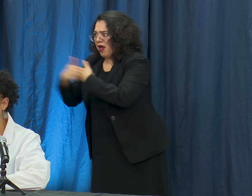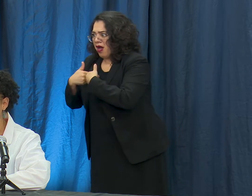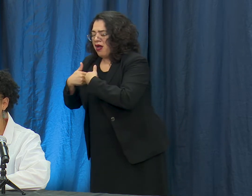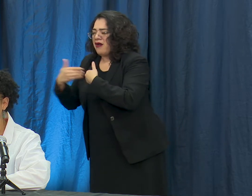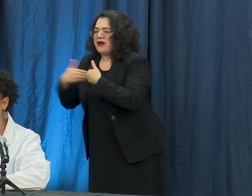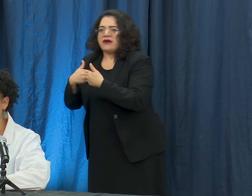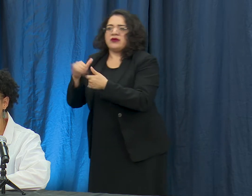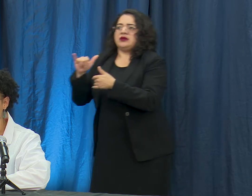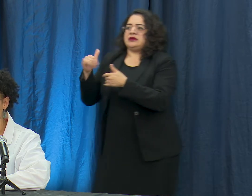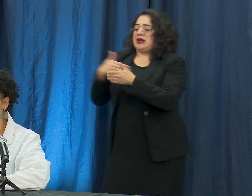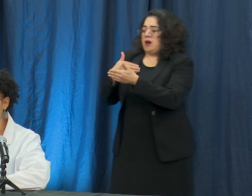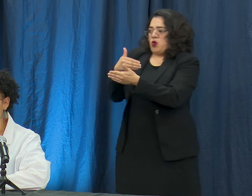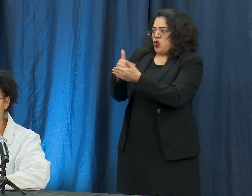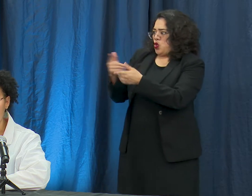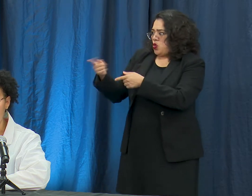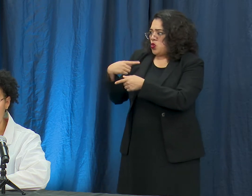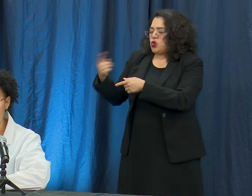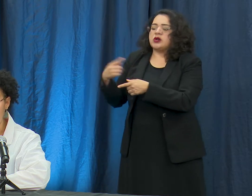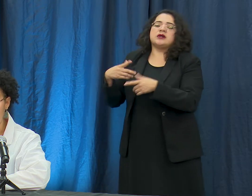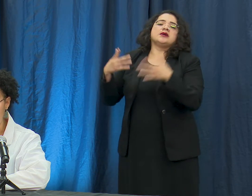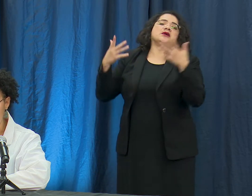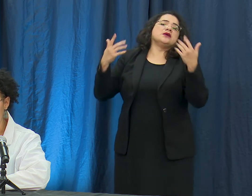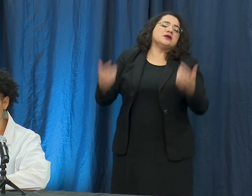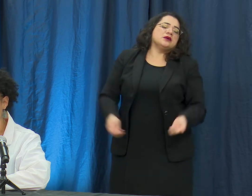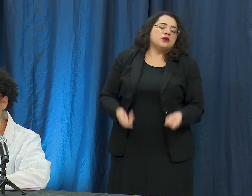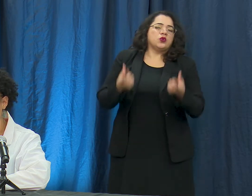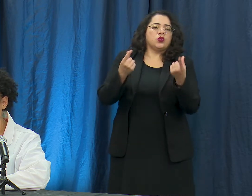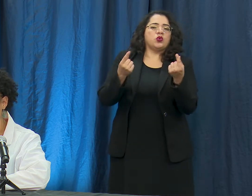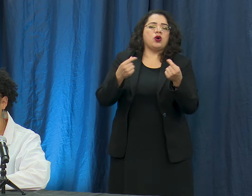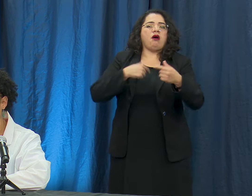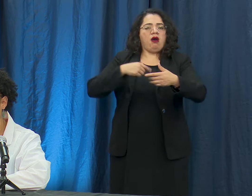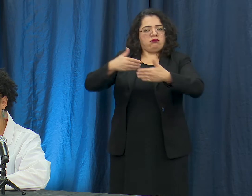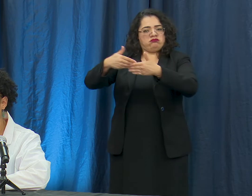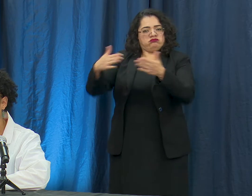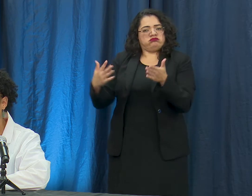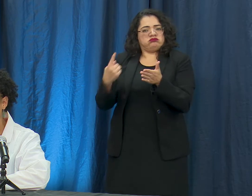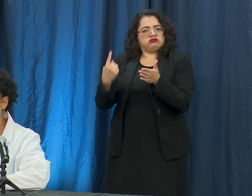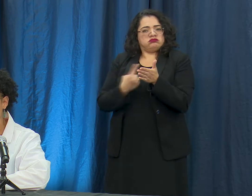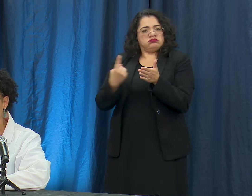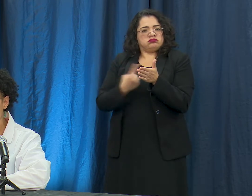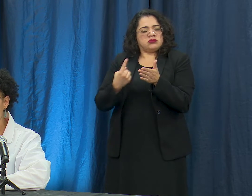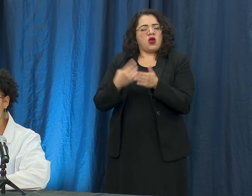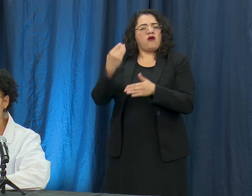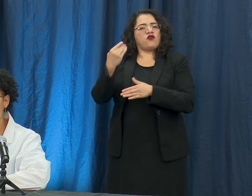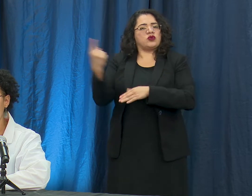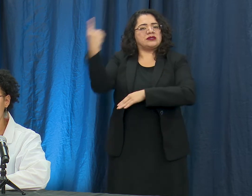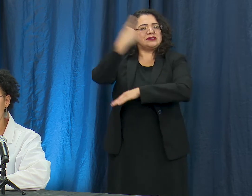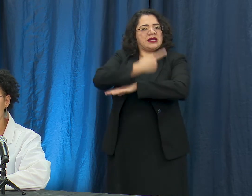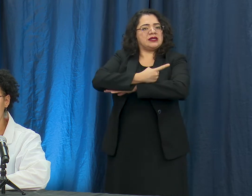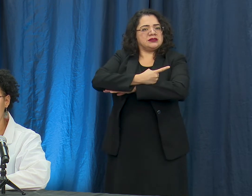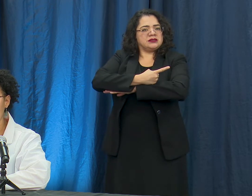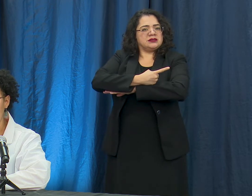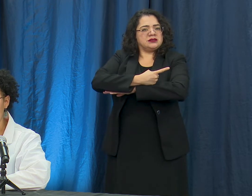quarantine in a residence for 14 days. So quarantine is still separating